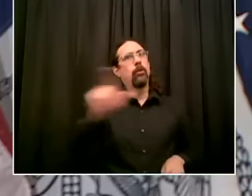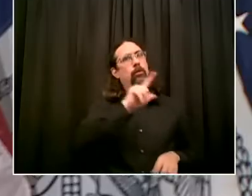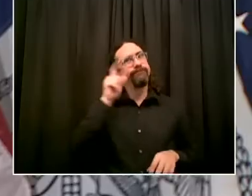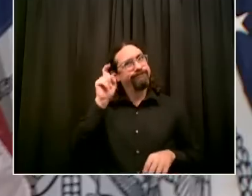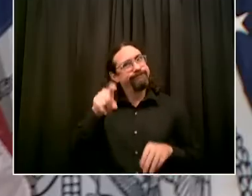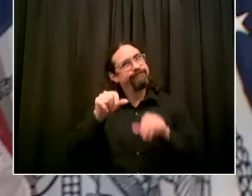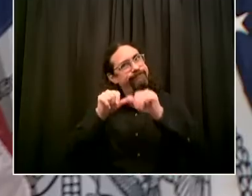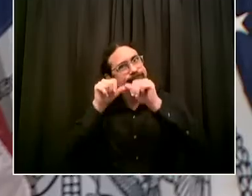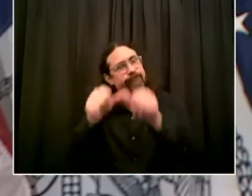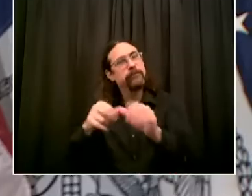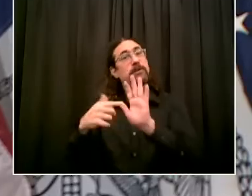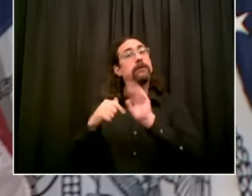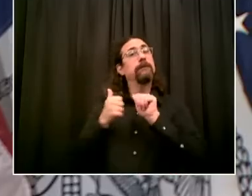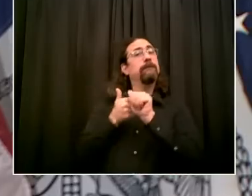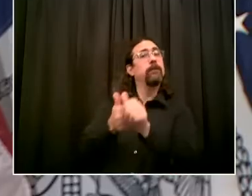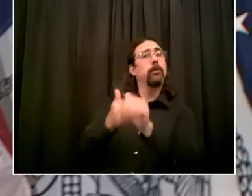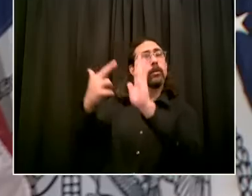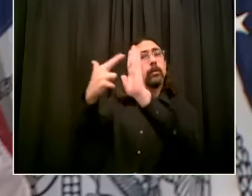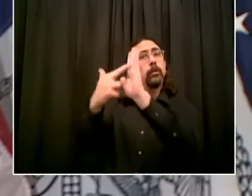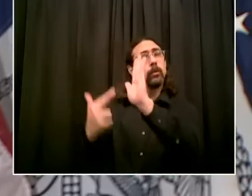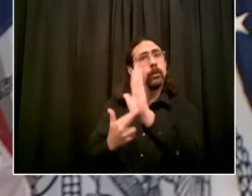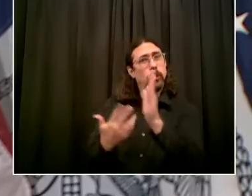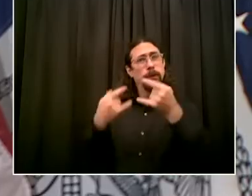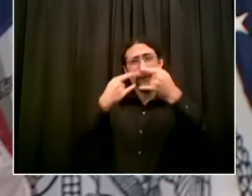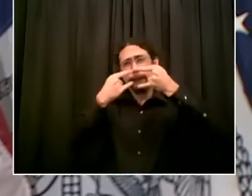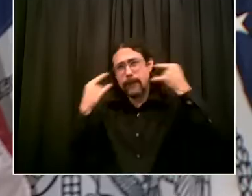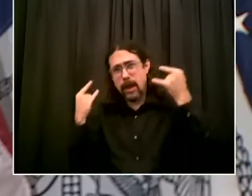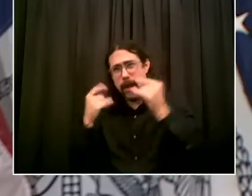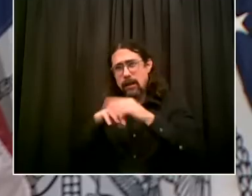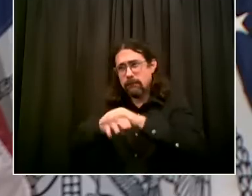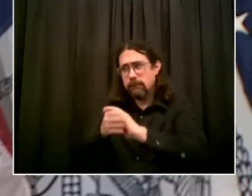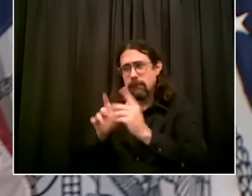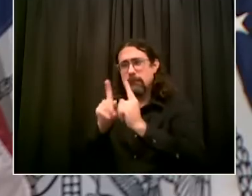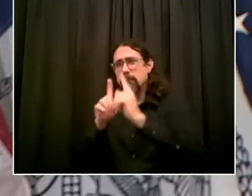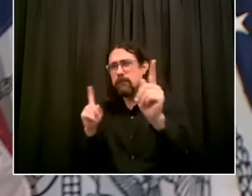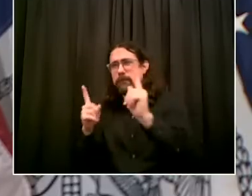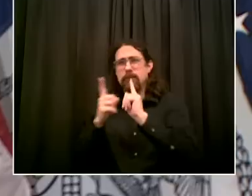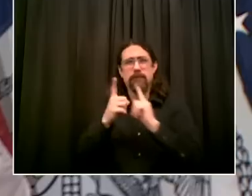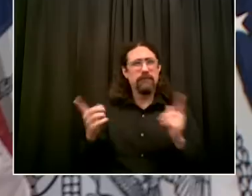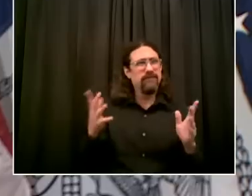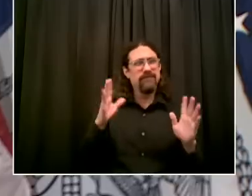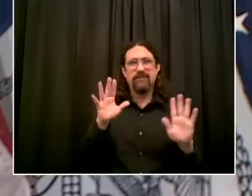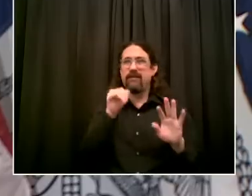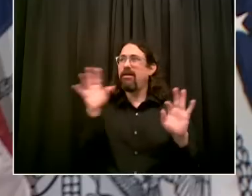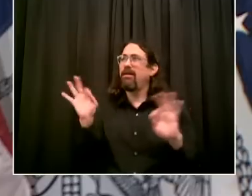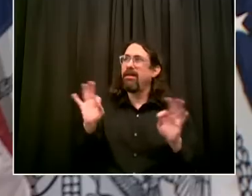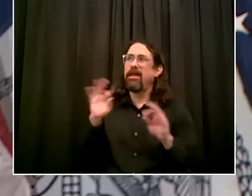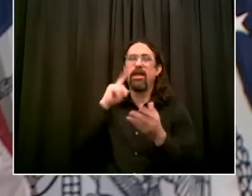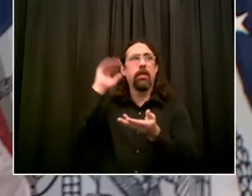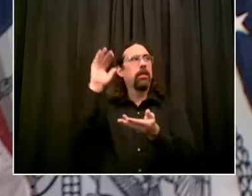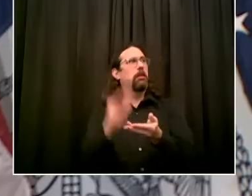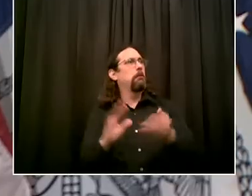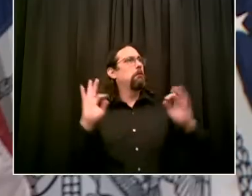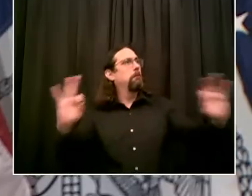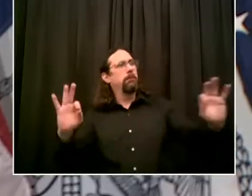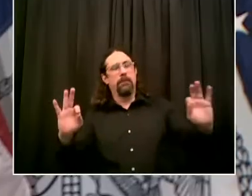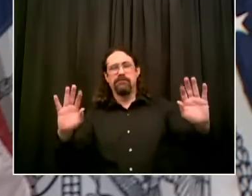LONG AGO ABOUT THE CORONAVIRUS. WHEN PEOPLE DECIDE TO MAKE A DIFFERENCE, IT COUNTS FOR SO